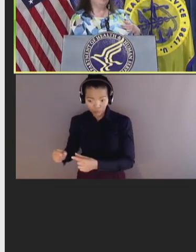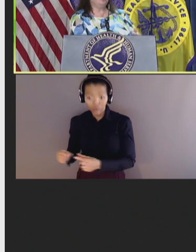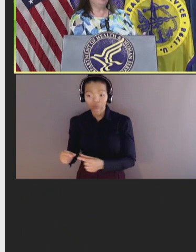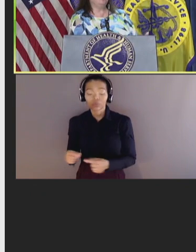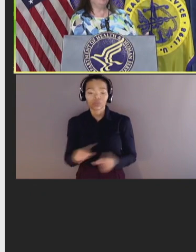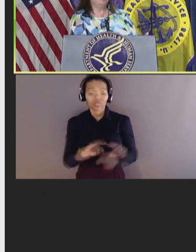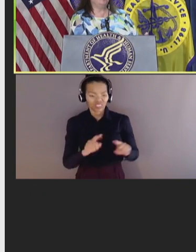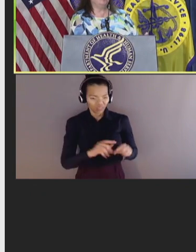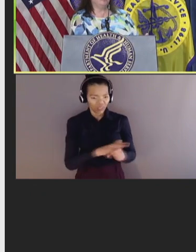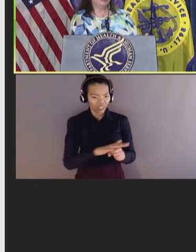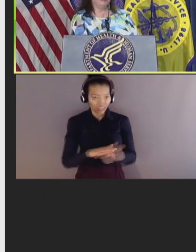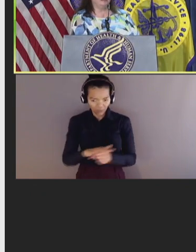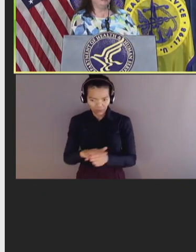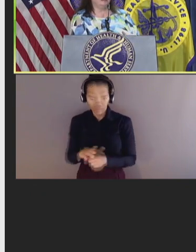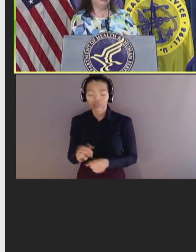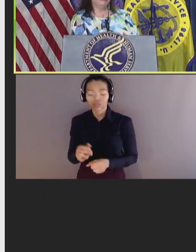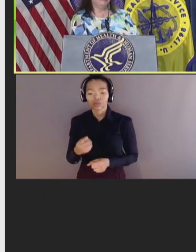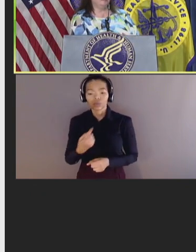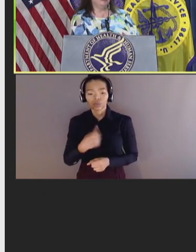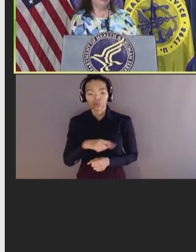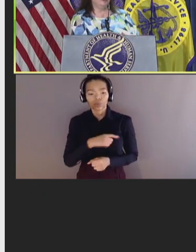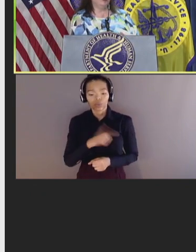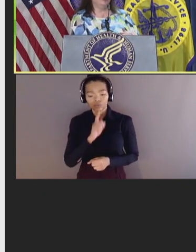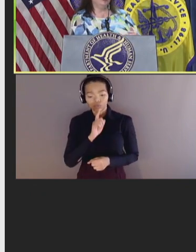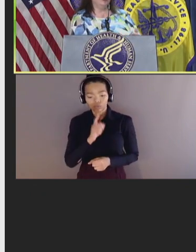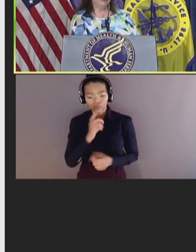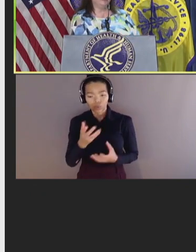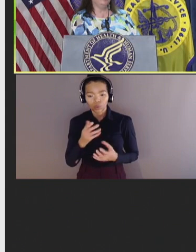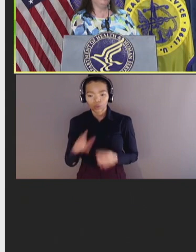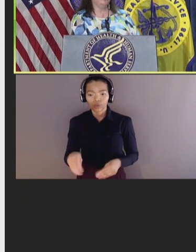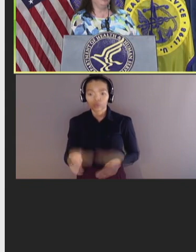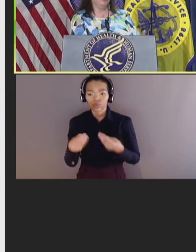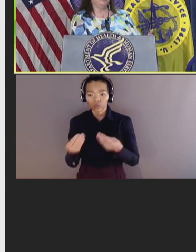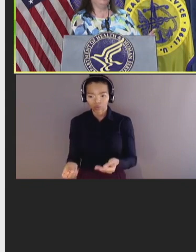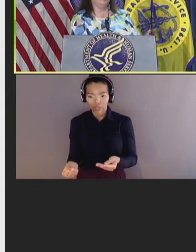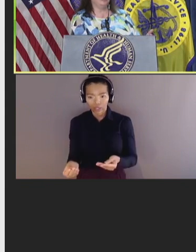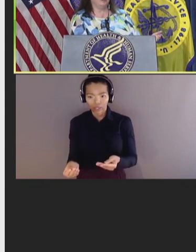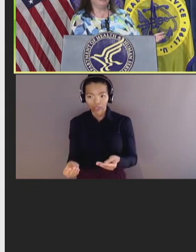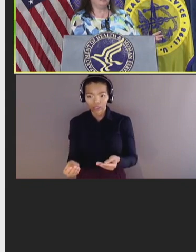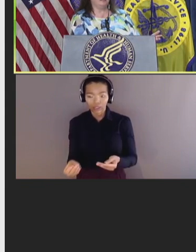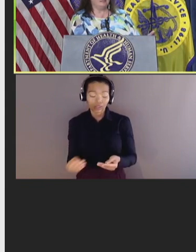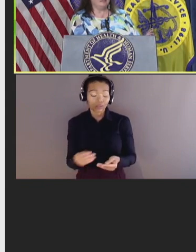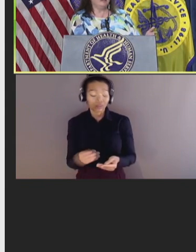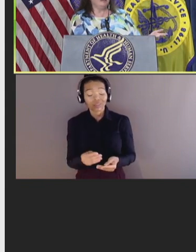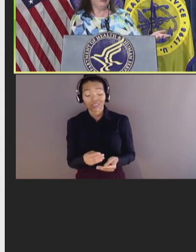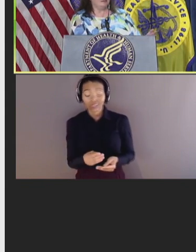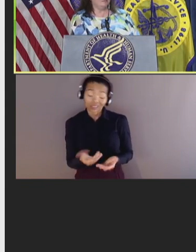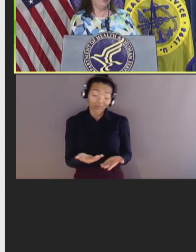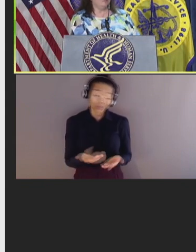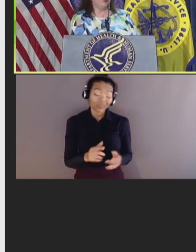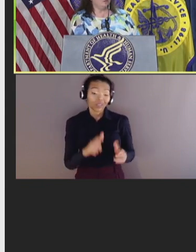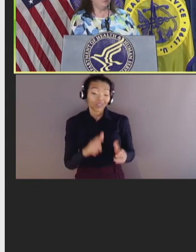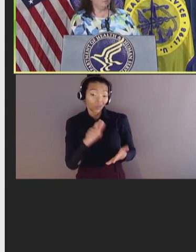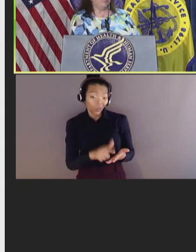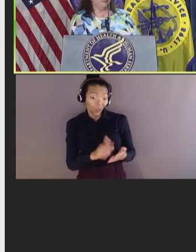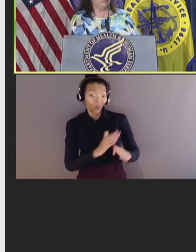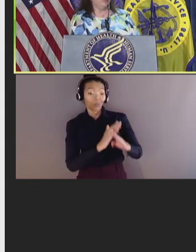that we're providing, you know, low barrier or no barrier services to our hard-to-reach populations.